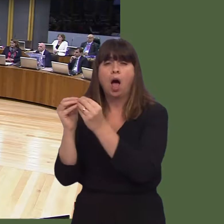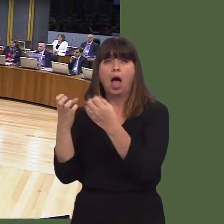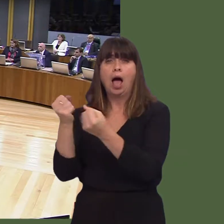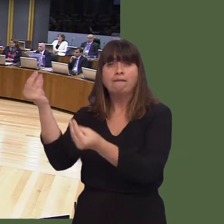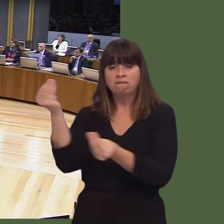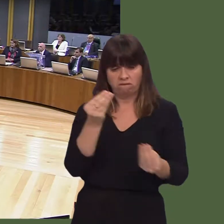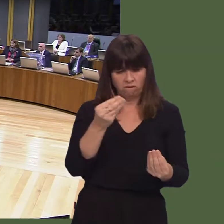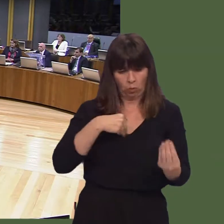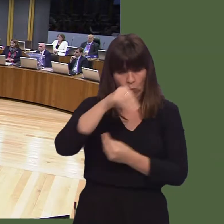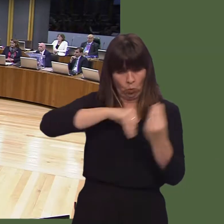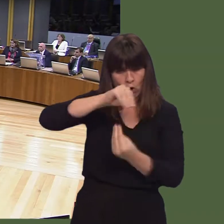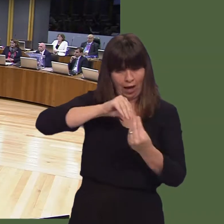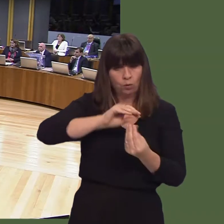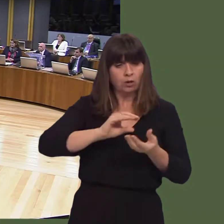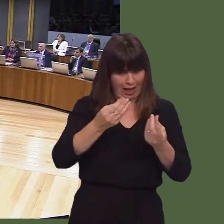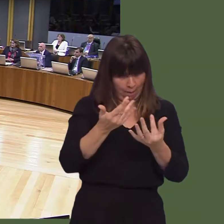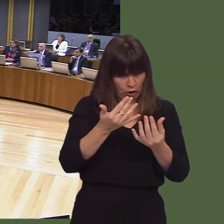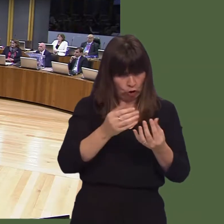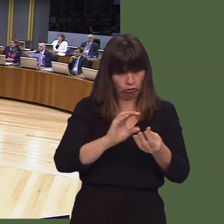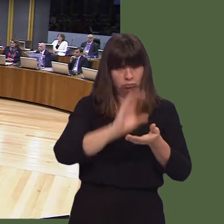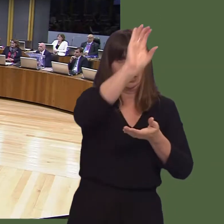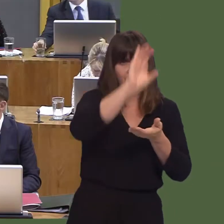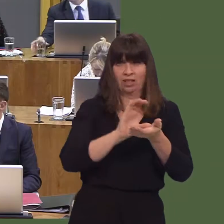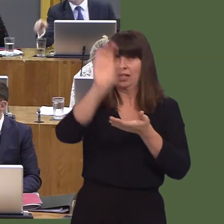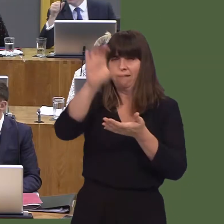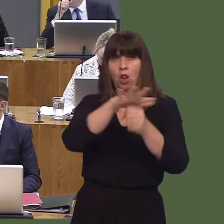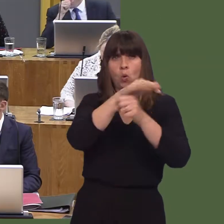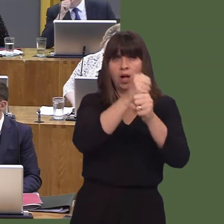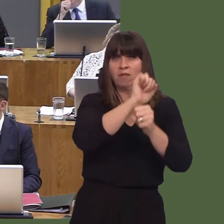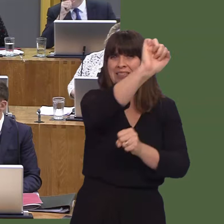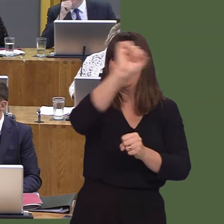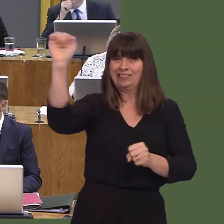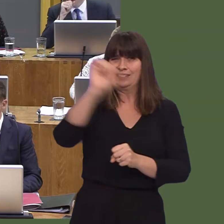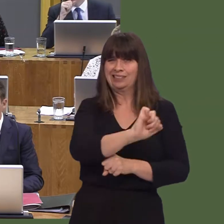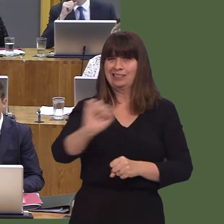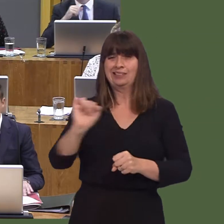Cabinet Secretary for Finance, said, very recently, it was done in consultation with